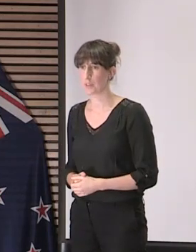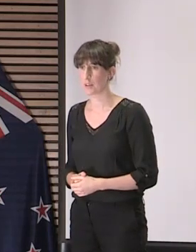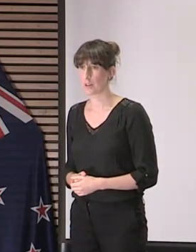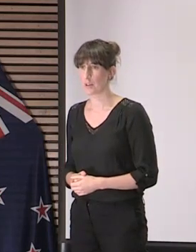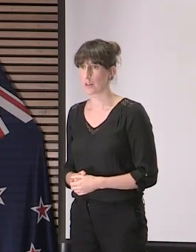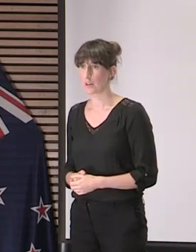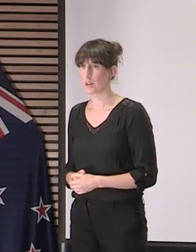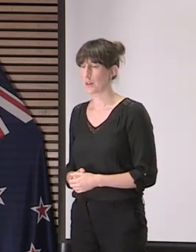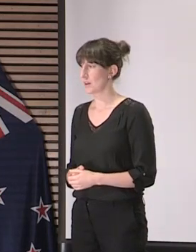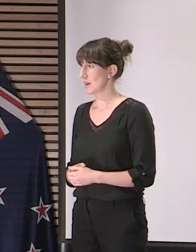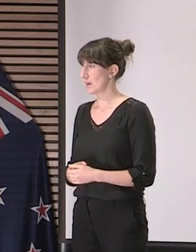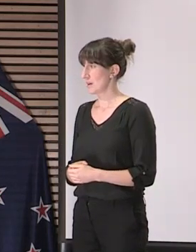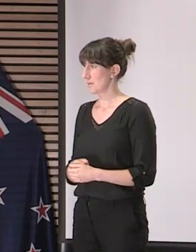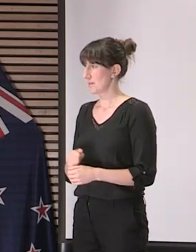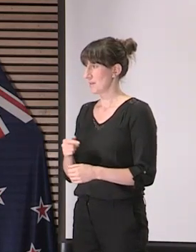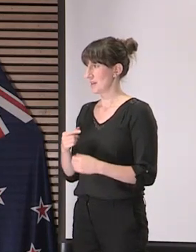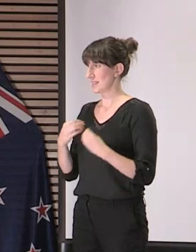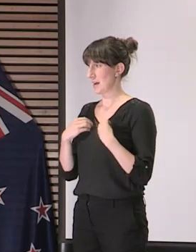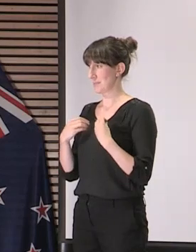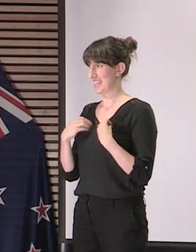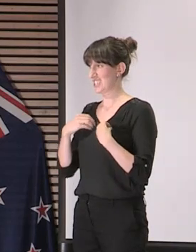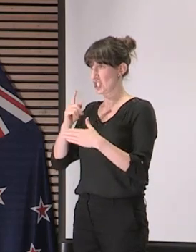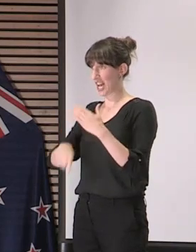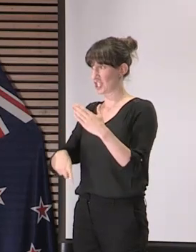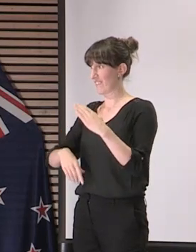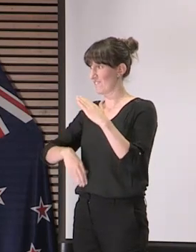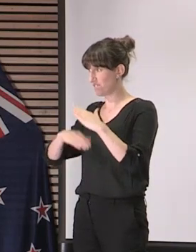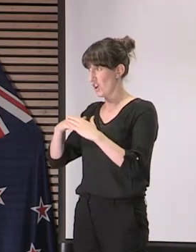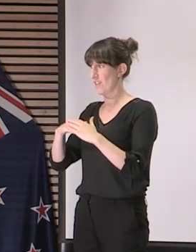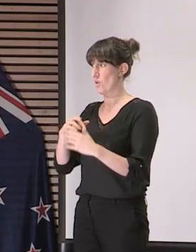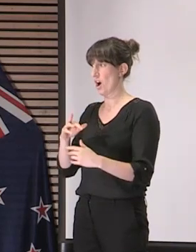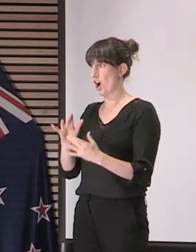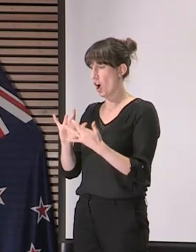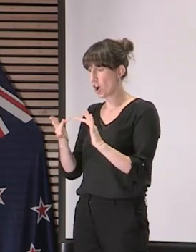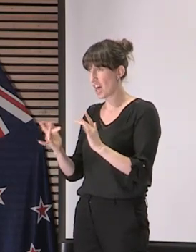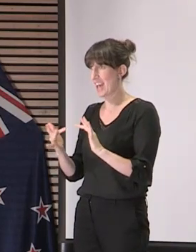Do you think it's reasonable for them to be charging full rates for online